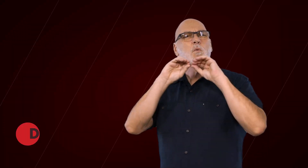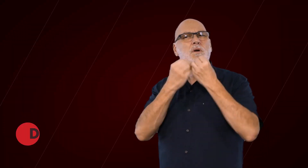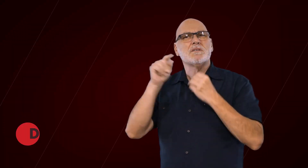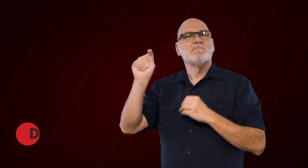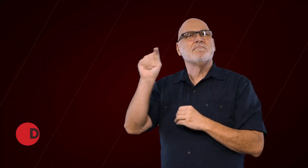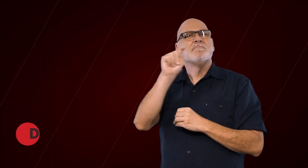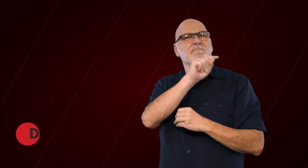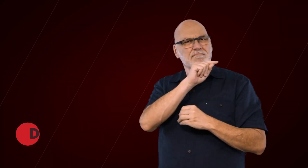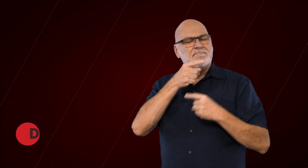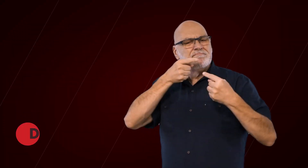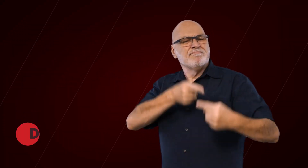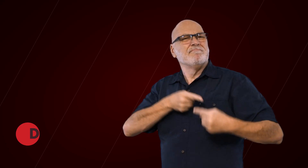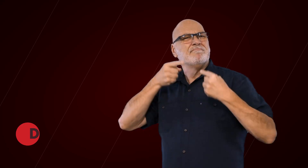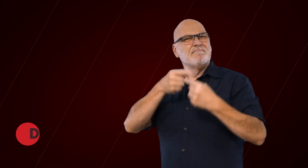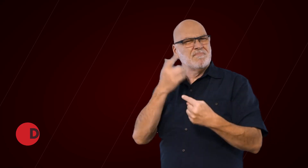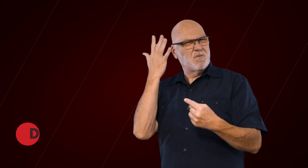[Anselmo]: Why are Deaf organizations struggling